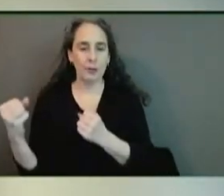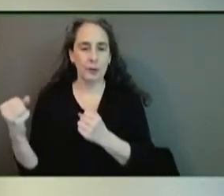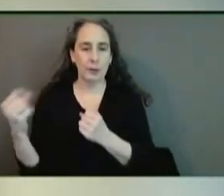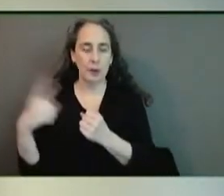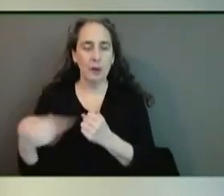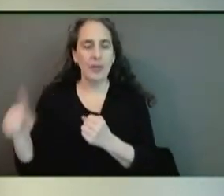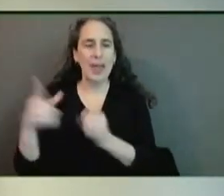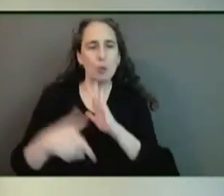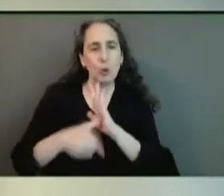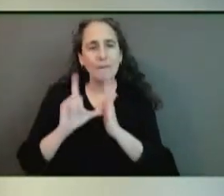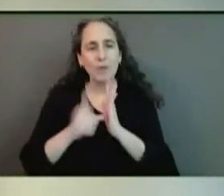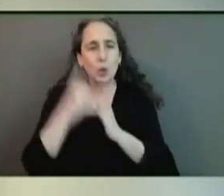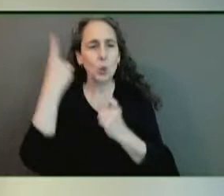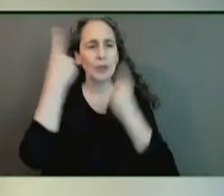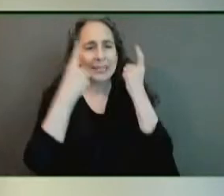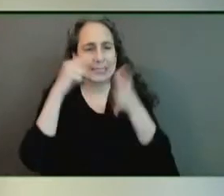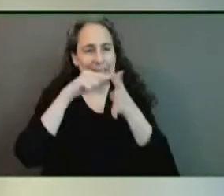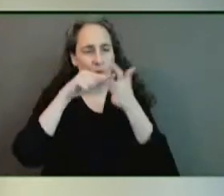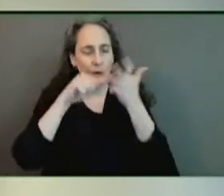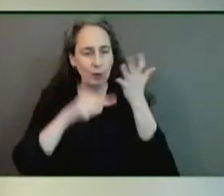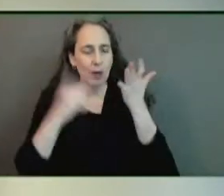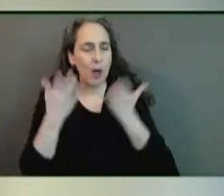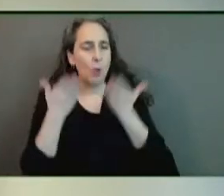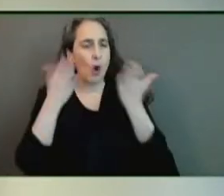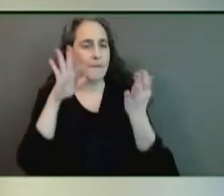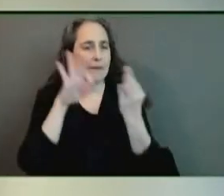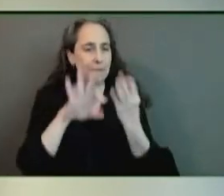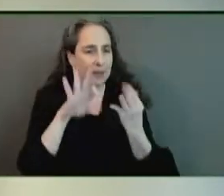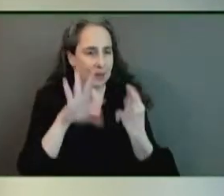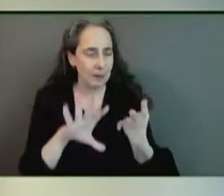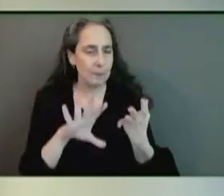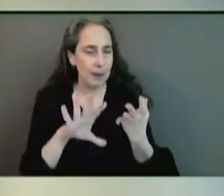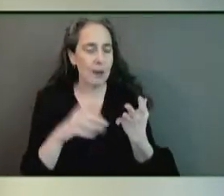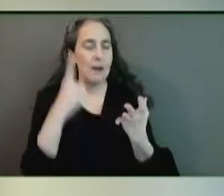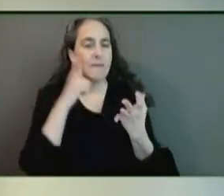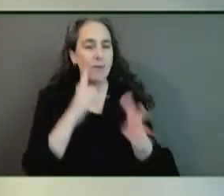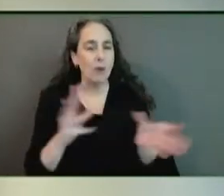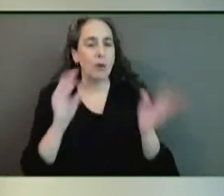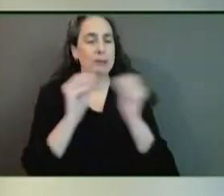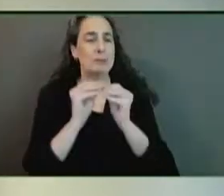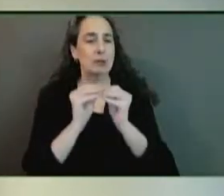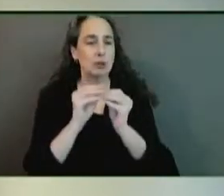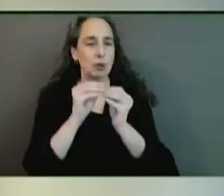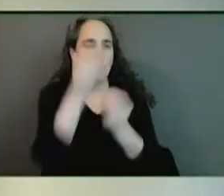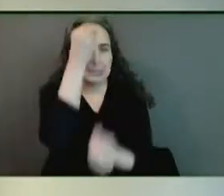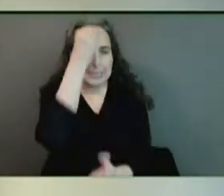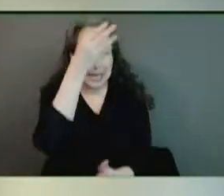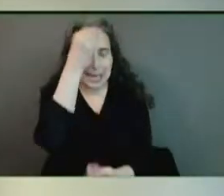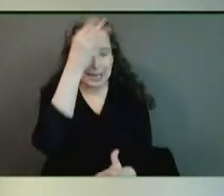Health then then, would, um Review those consideration and